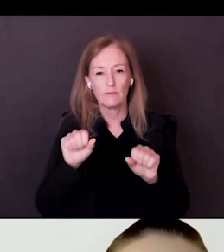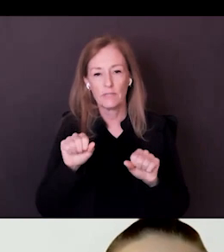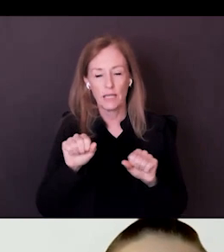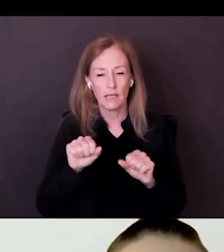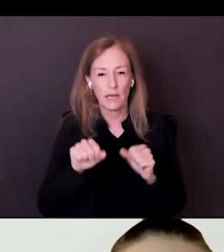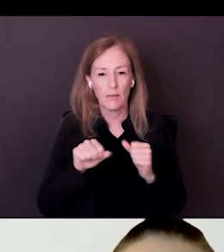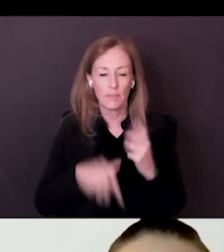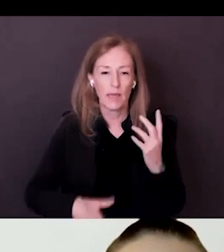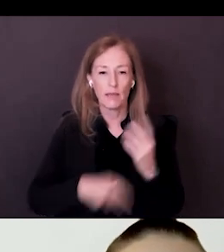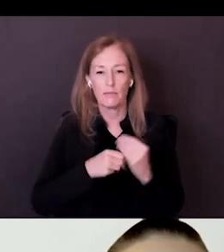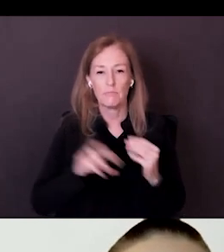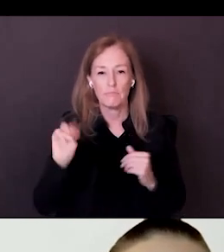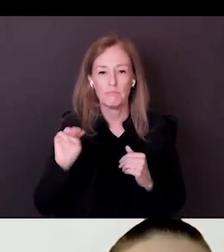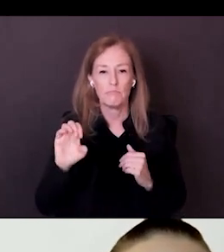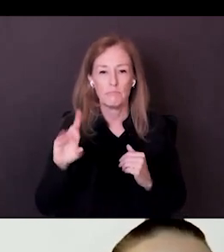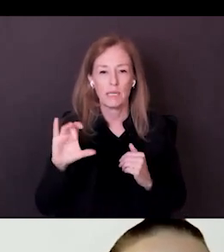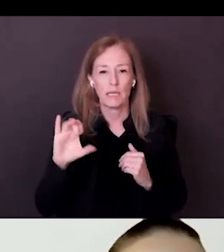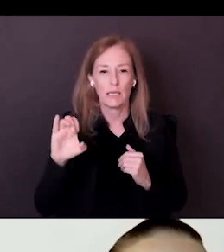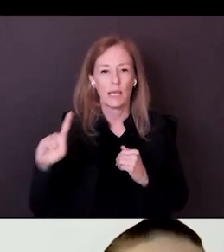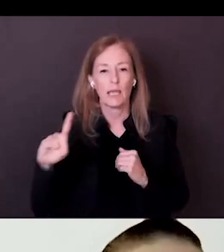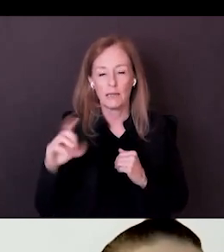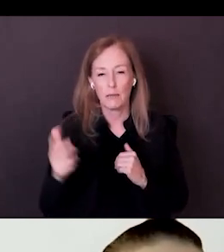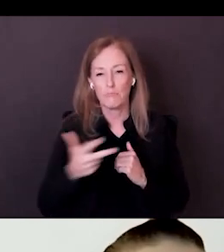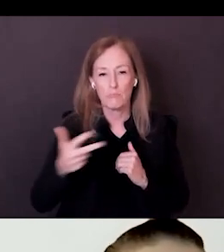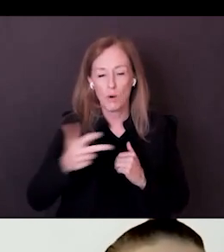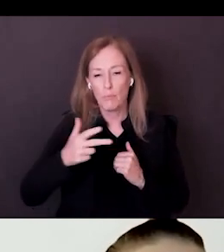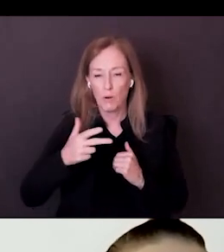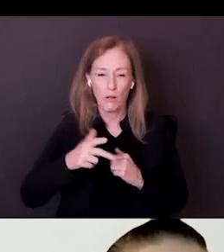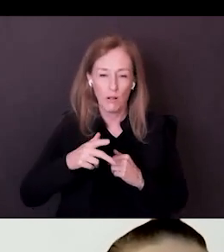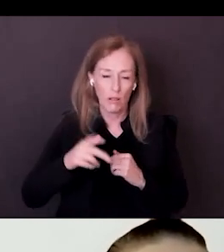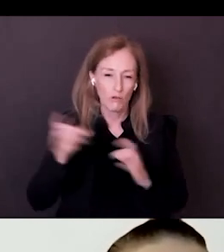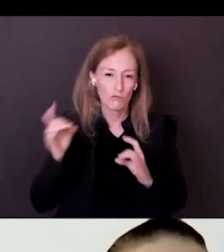MEDICAID MOBILE CRISIS MATCH THAT WAS TOM WAS TALKING ABOUT AND